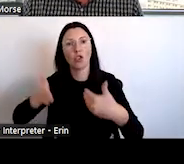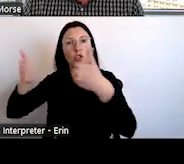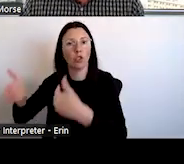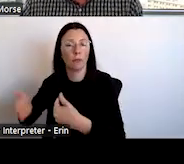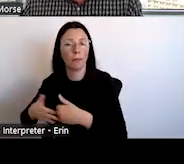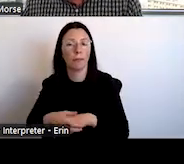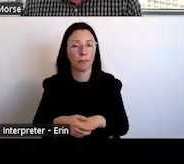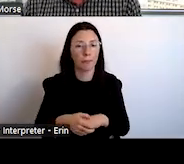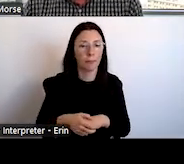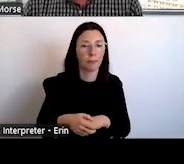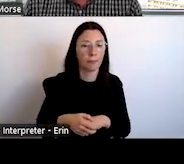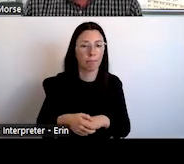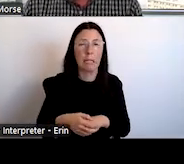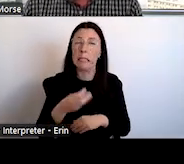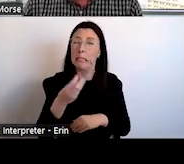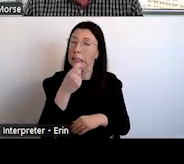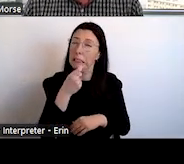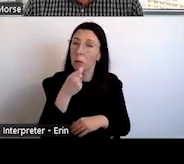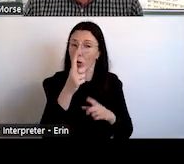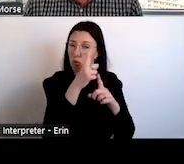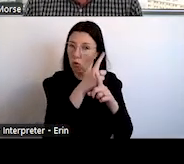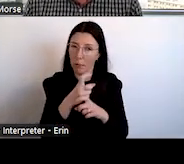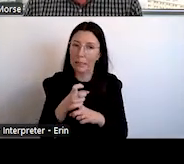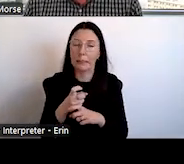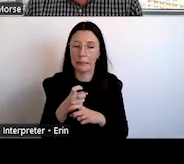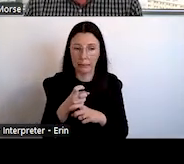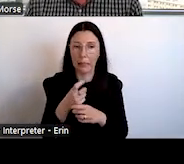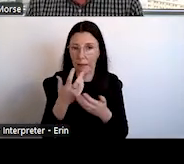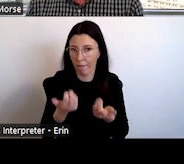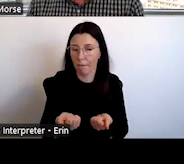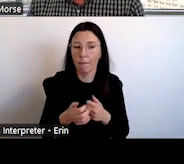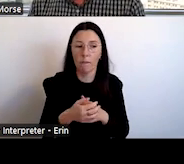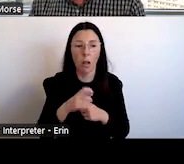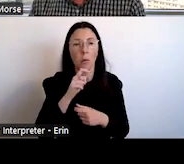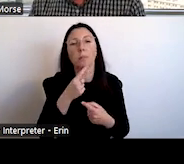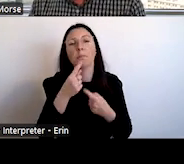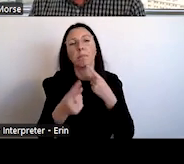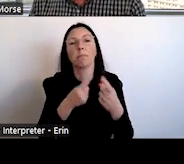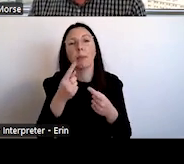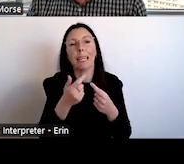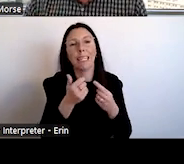level of complexity, so I am going to talk through some of those stages right now.